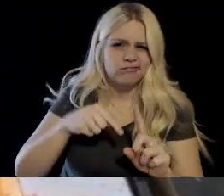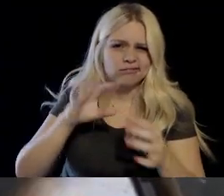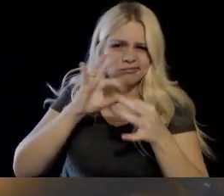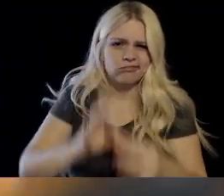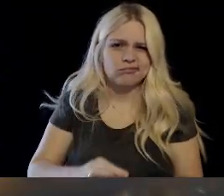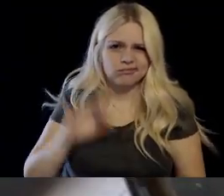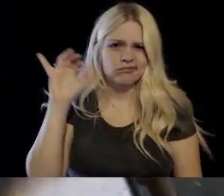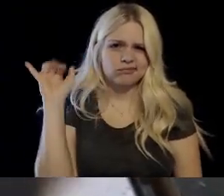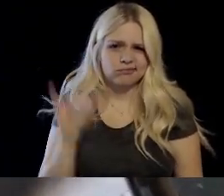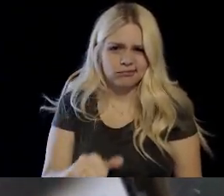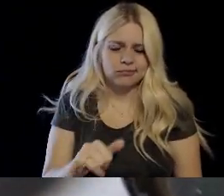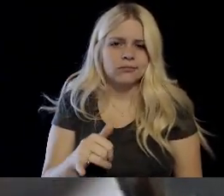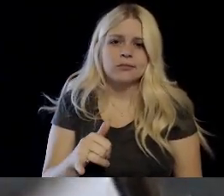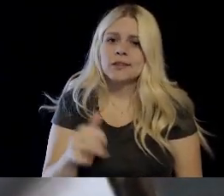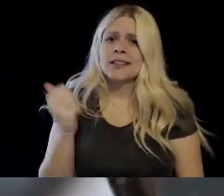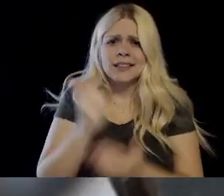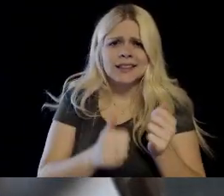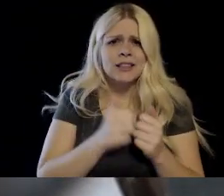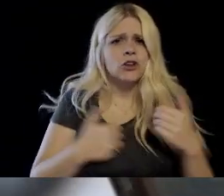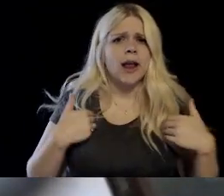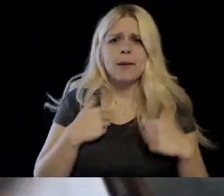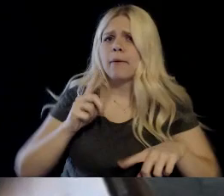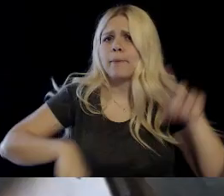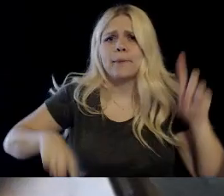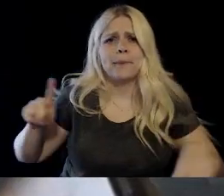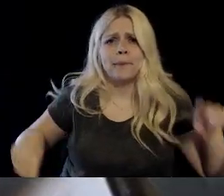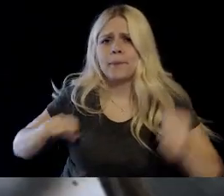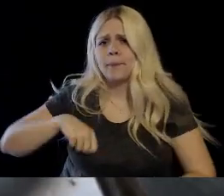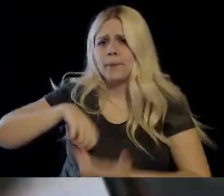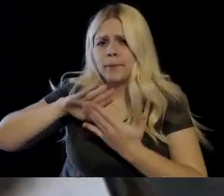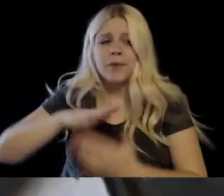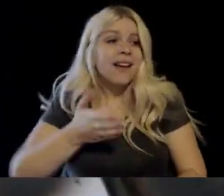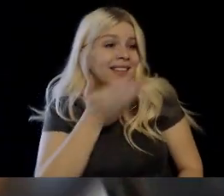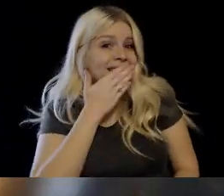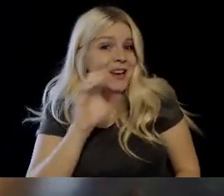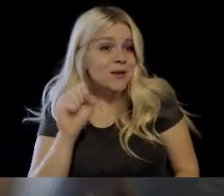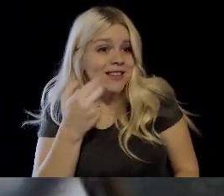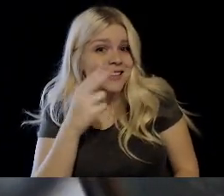Seth, thank you. Seth! Giggles. Seth donated. Thank you, Seth. Seth works up here at the